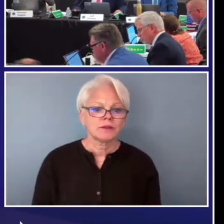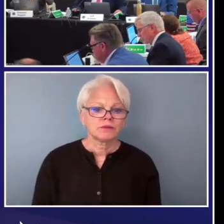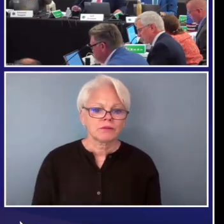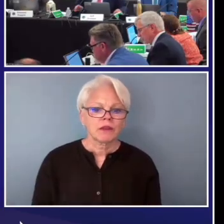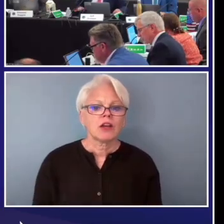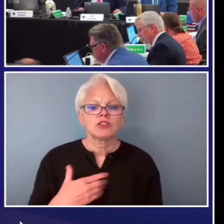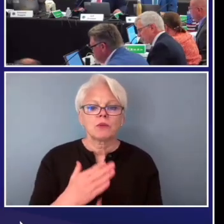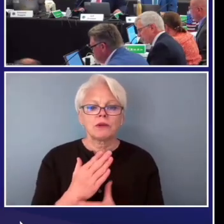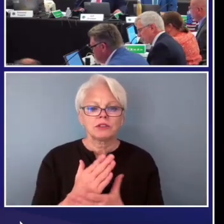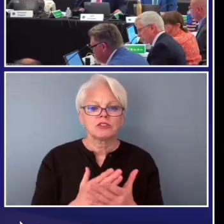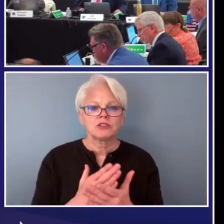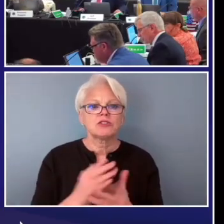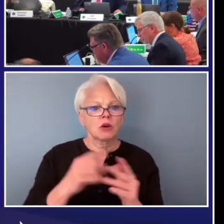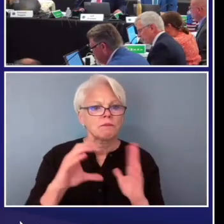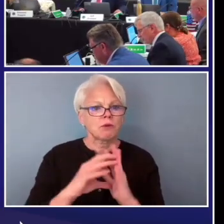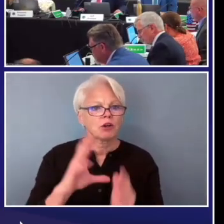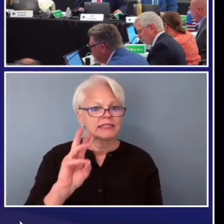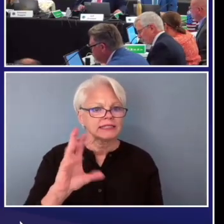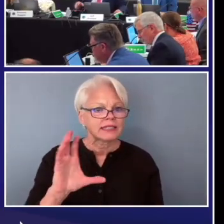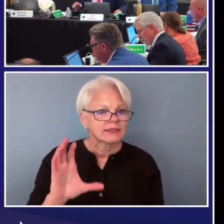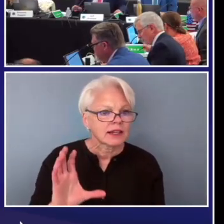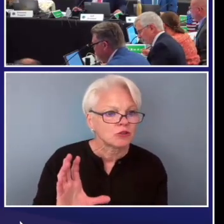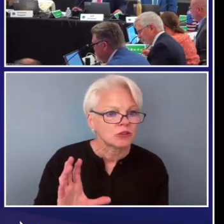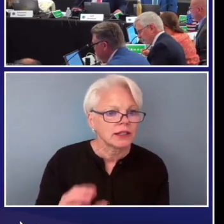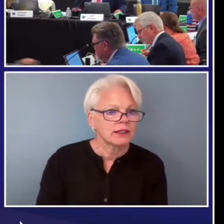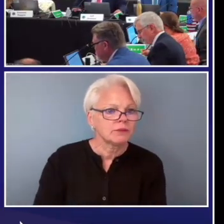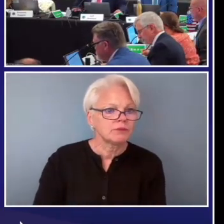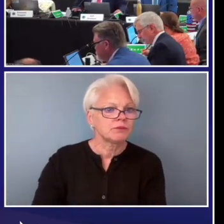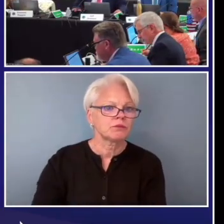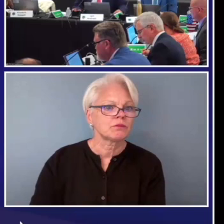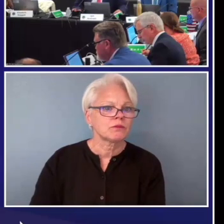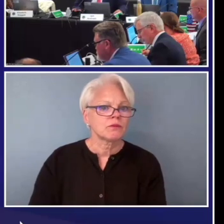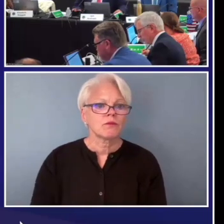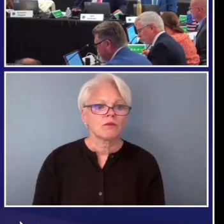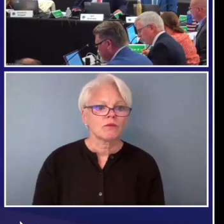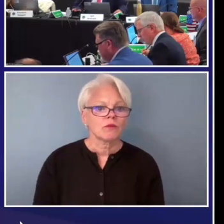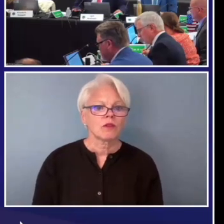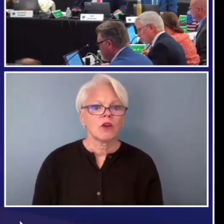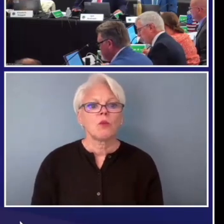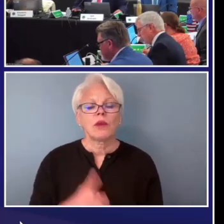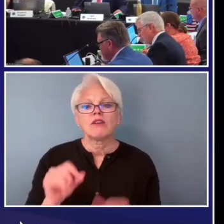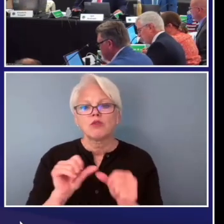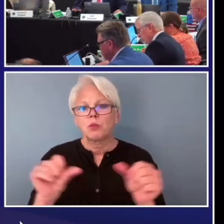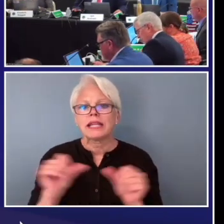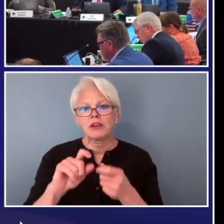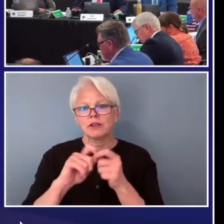Um, we do have, um, really just one area of change, um, in part 600, which are